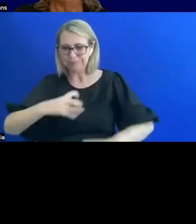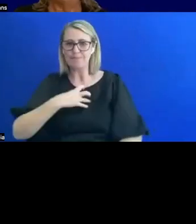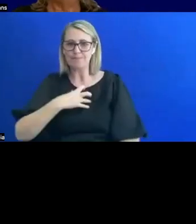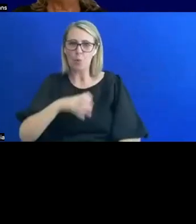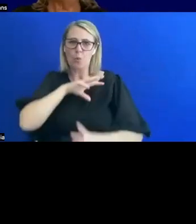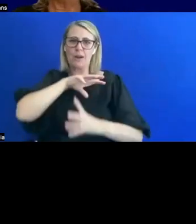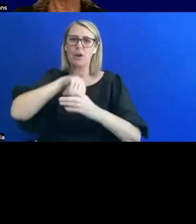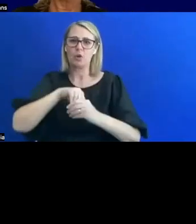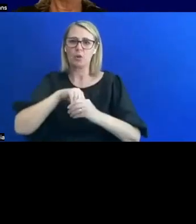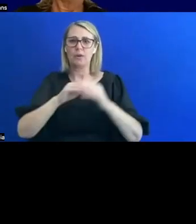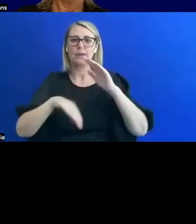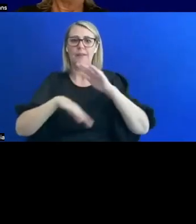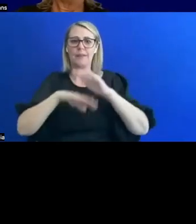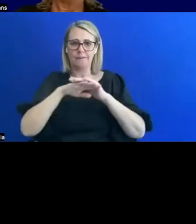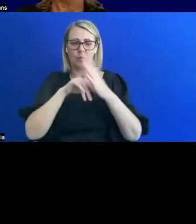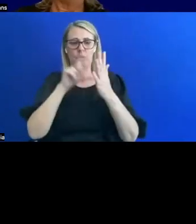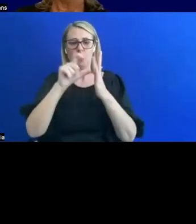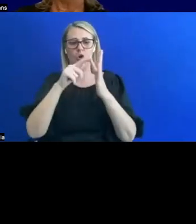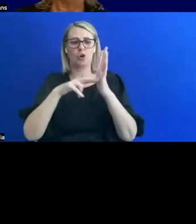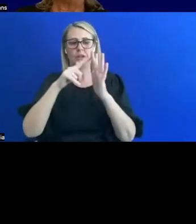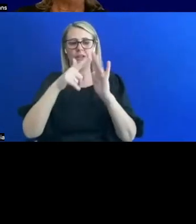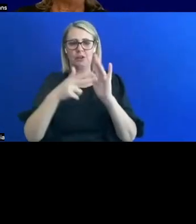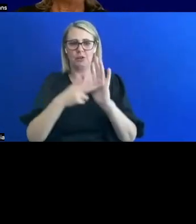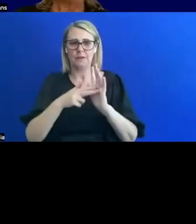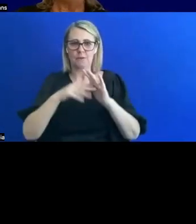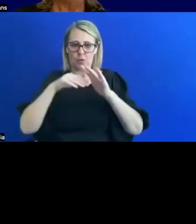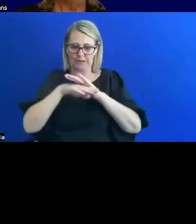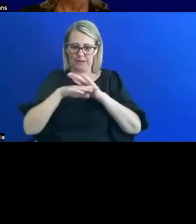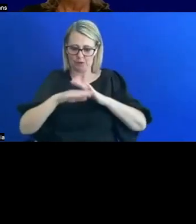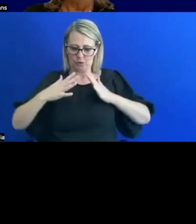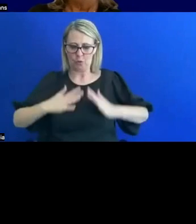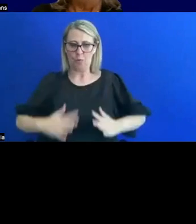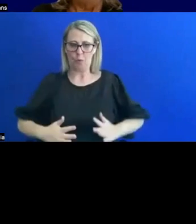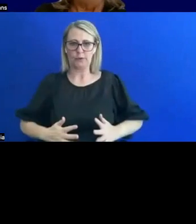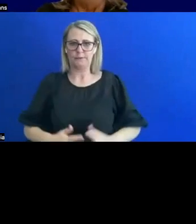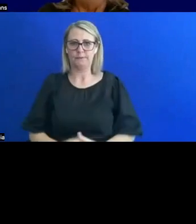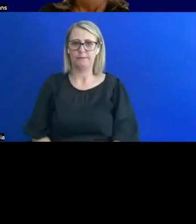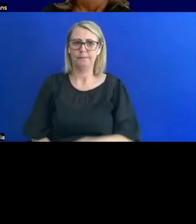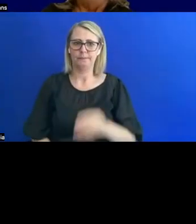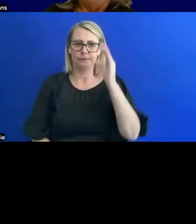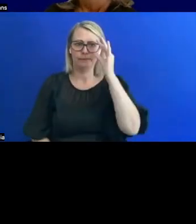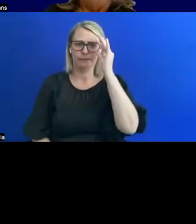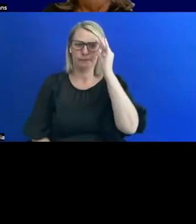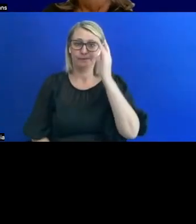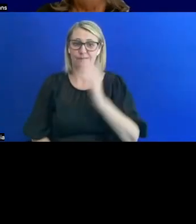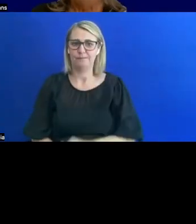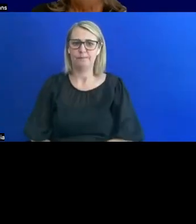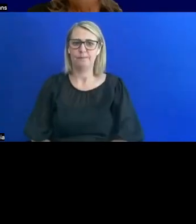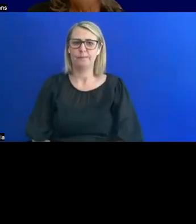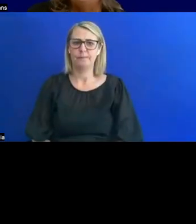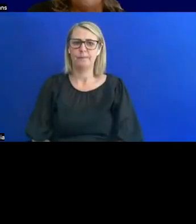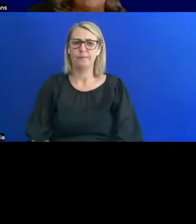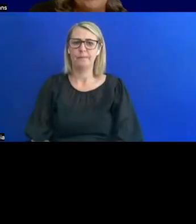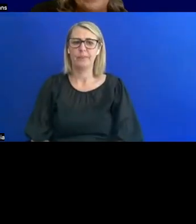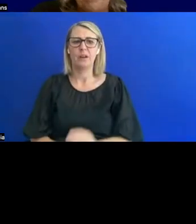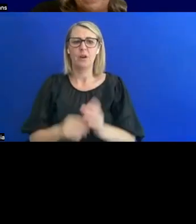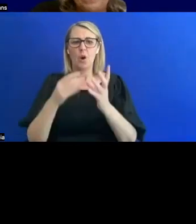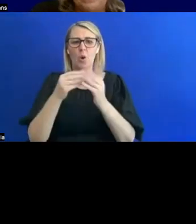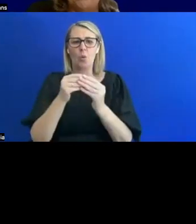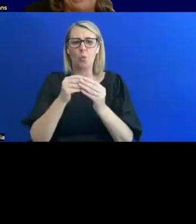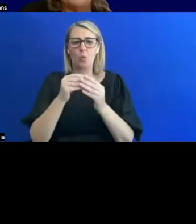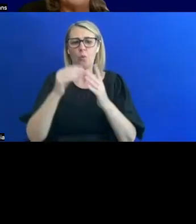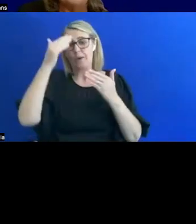entire condition of the internal body state. Within the field of autism clinical practice,